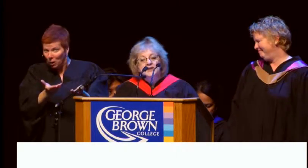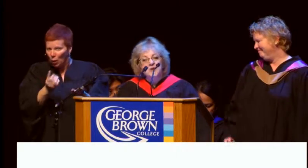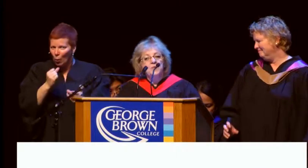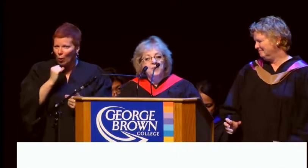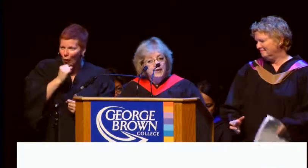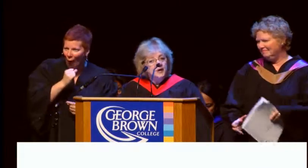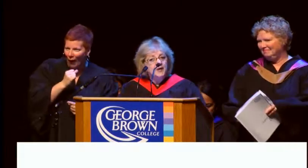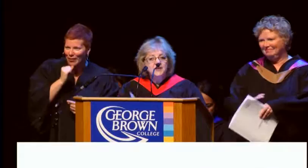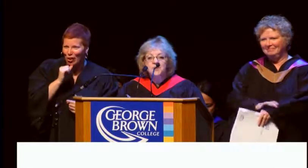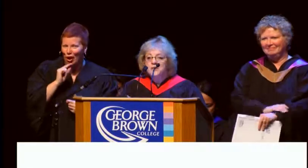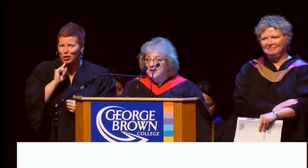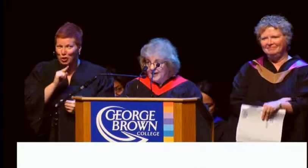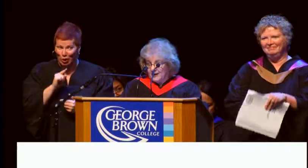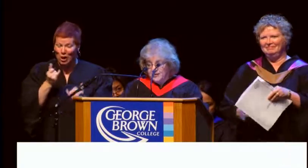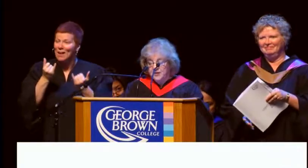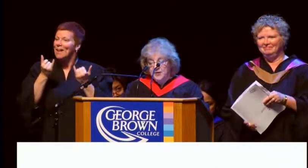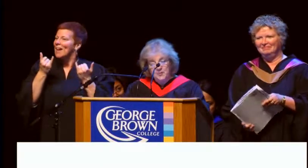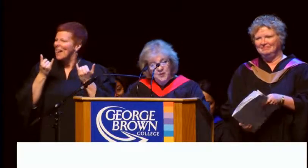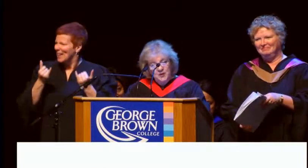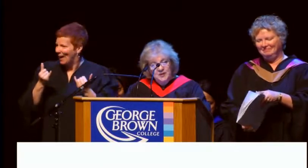SO WE'RE GOING TO ANNOUNCE THE AWARDS.